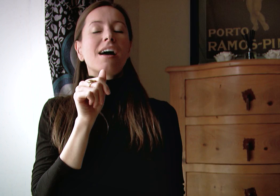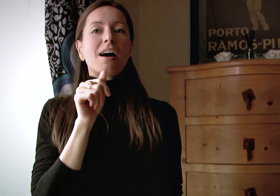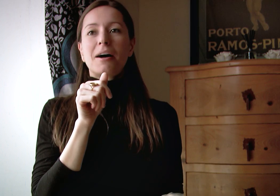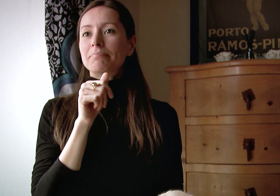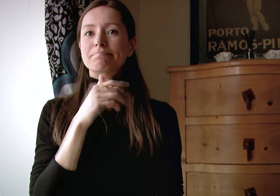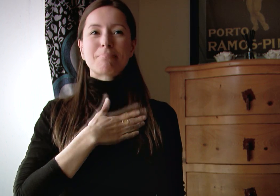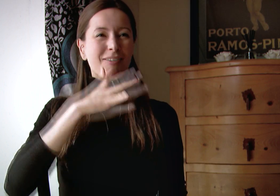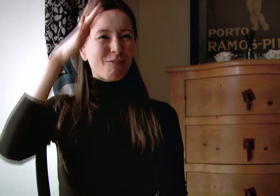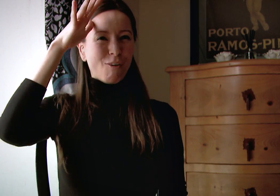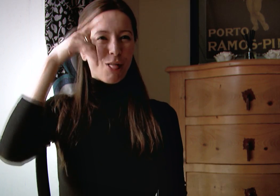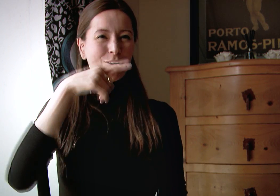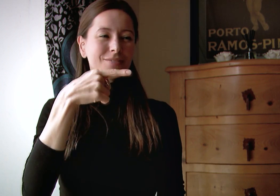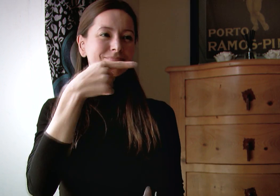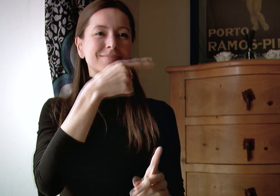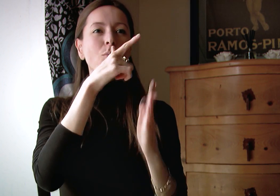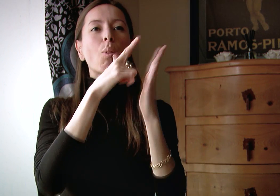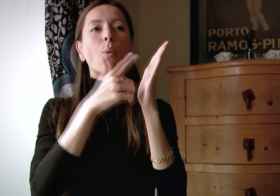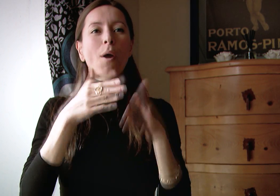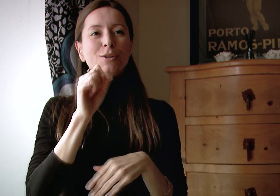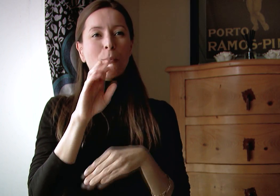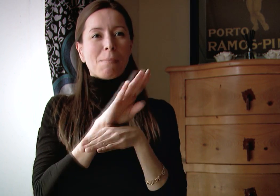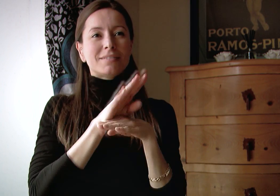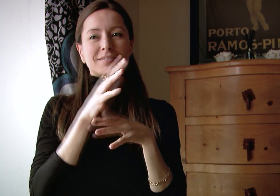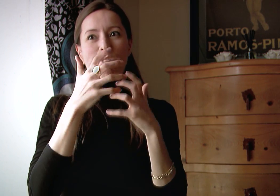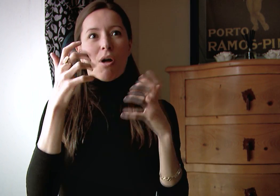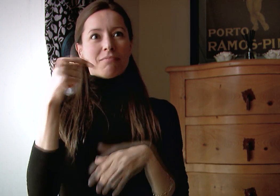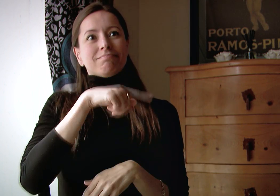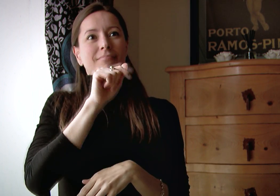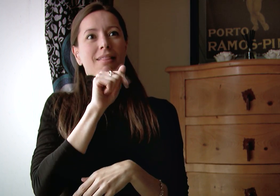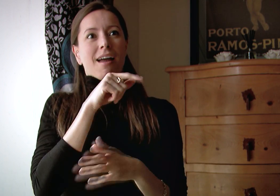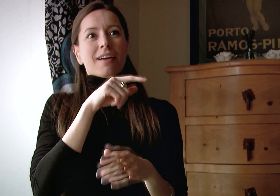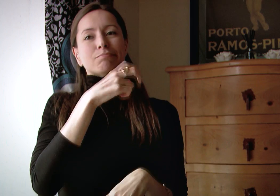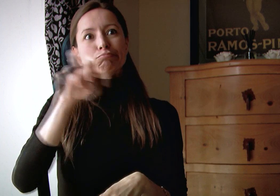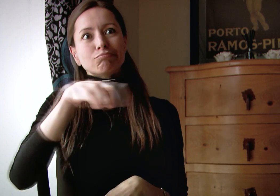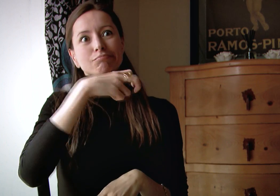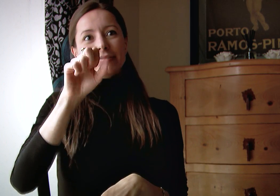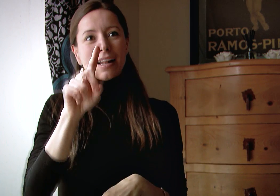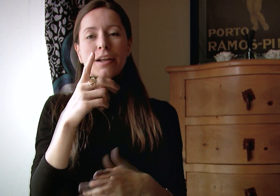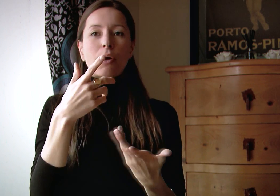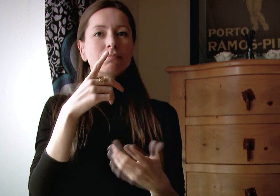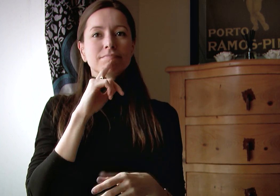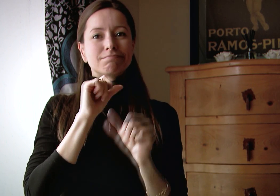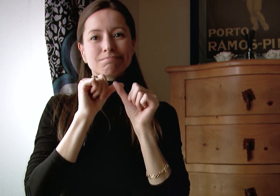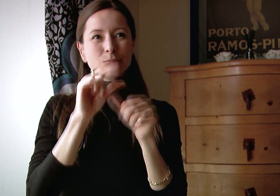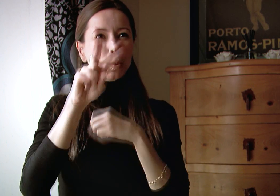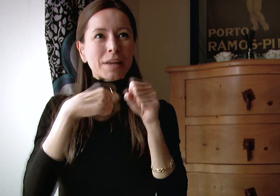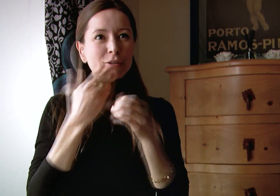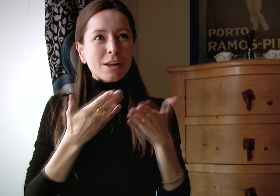My father was a lawyer so he was always busy, taking trips to Los Angeles. We only lived in Los Angeles for two years